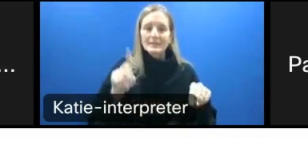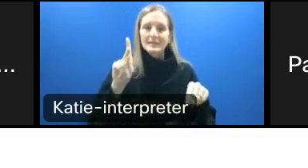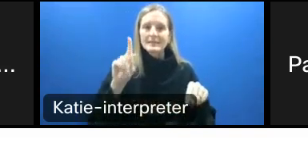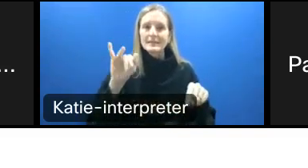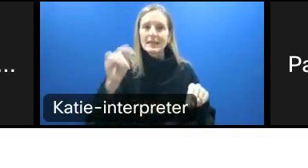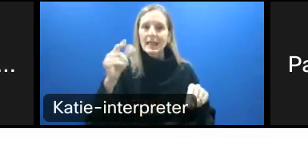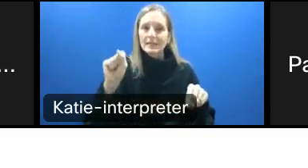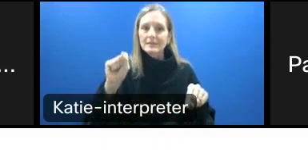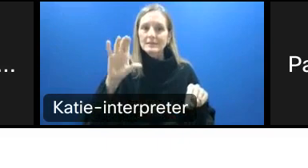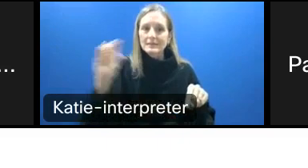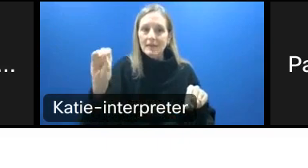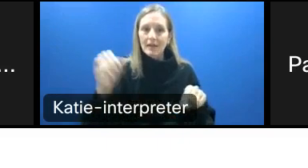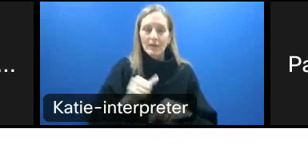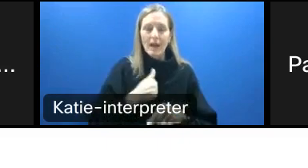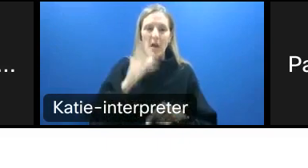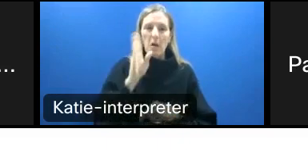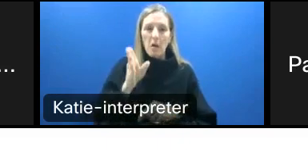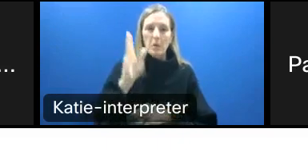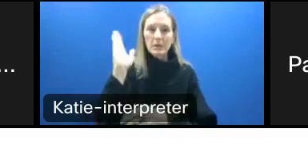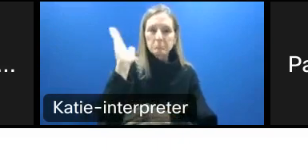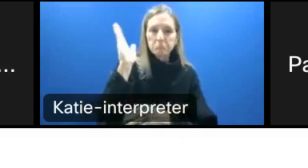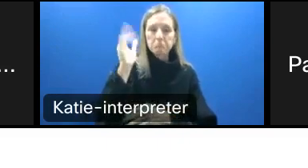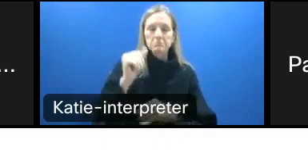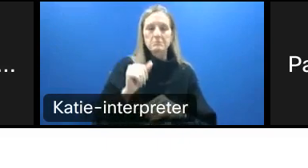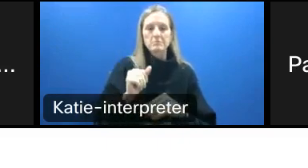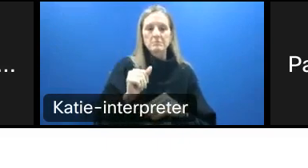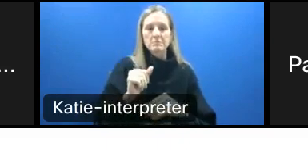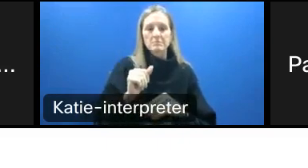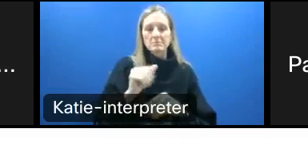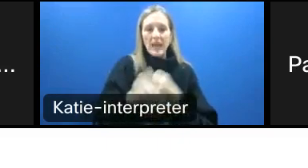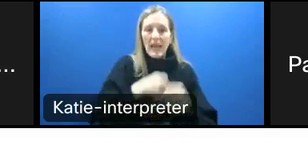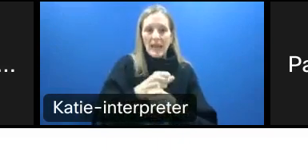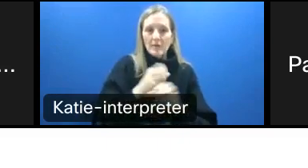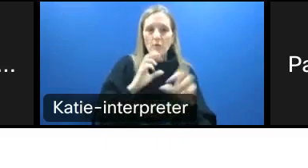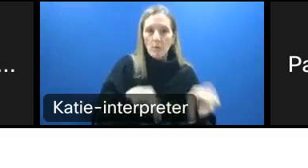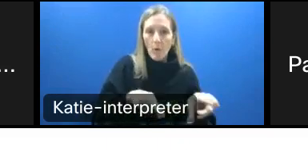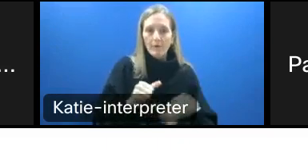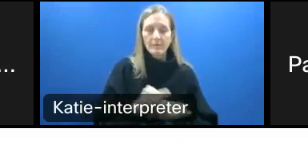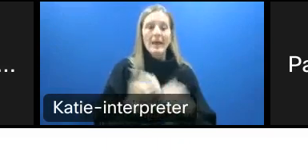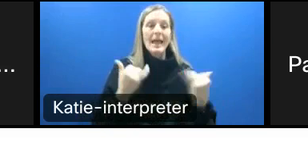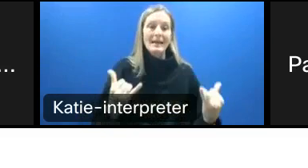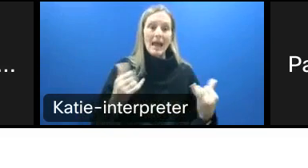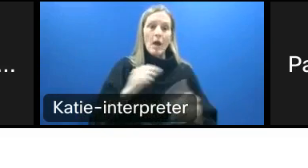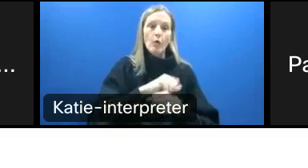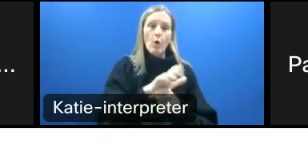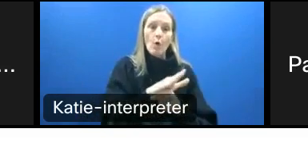And that will be making a presentation of our annual report. So reference to, I will Colvin 19 response.